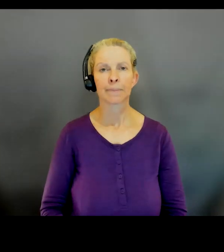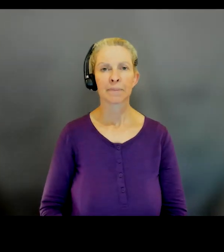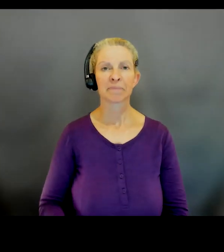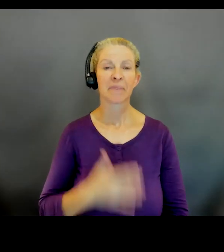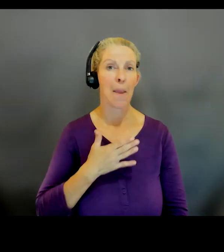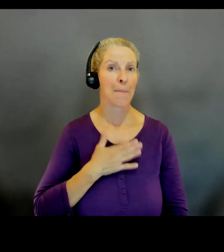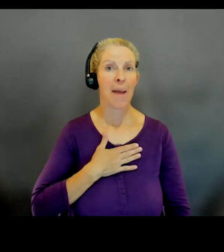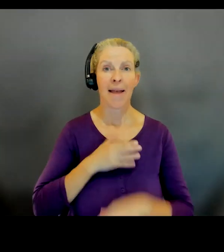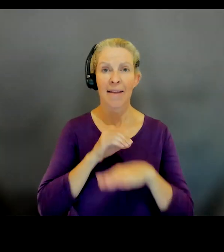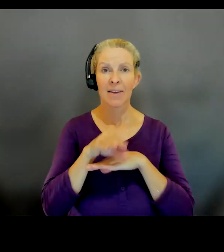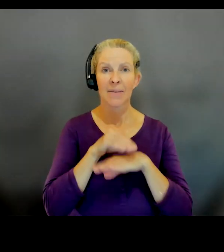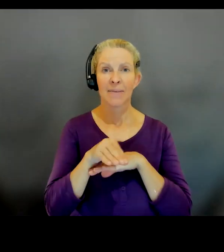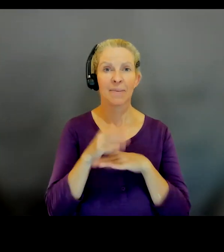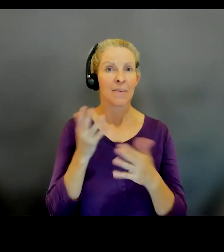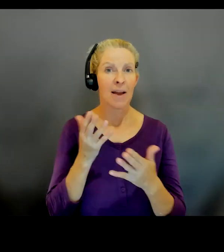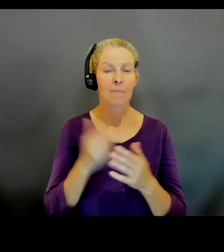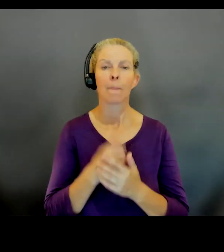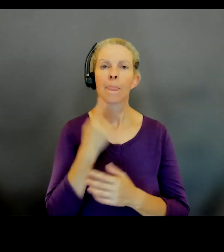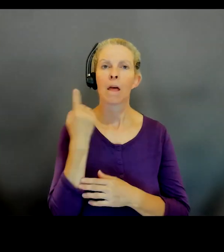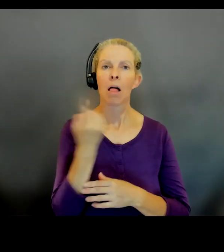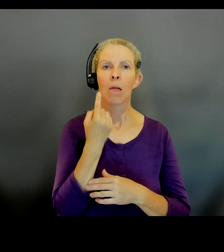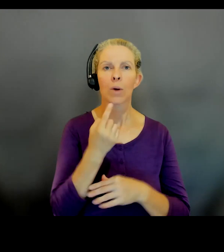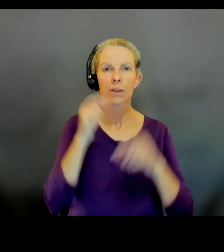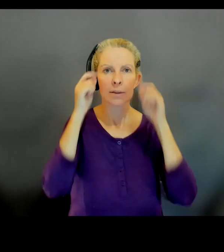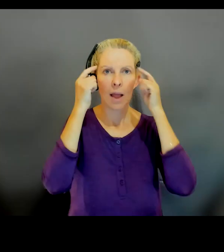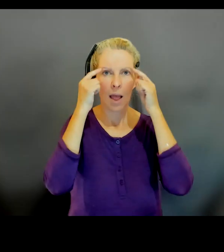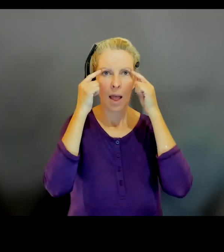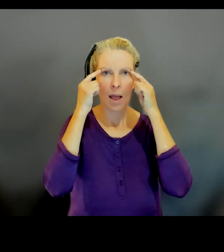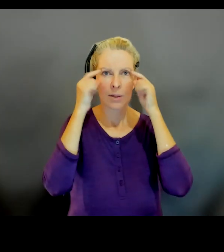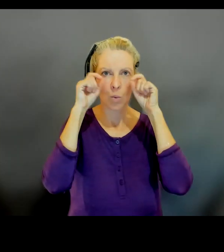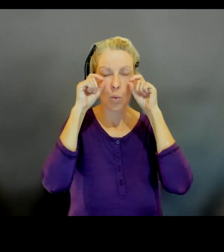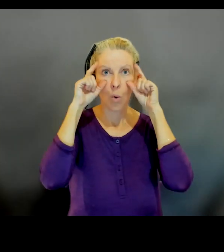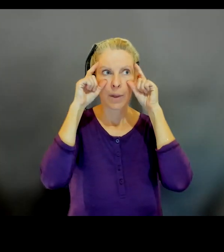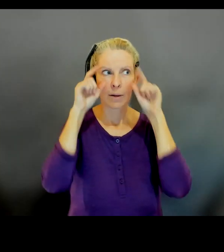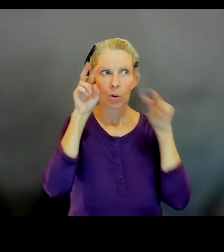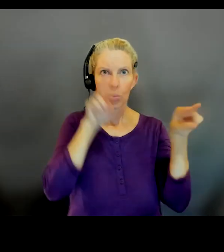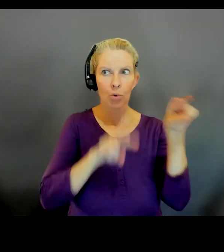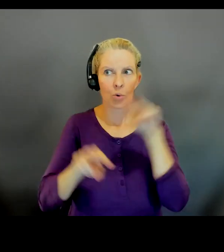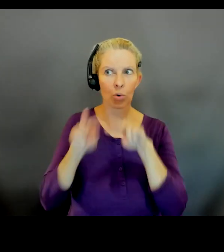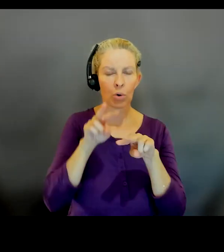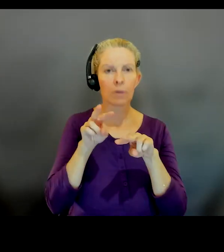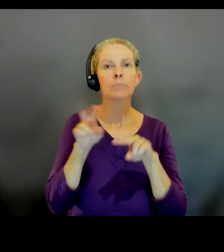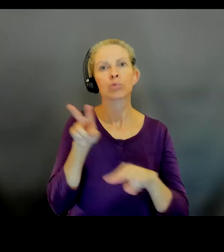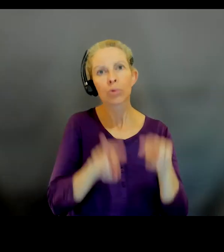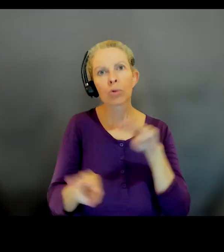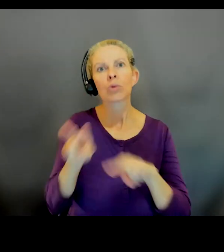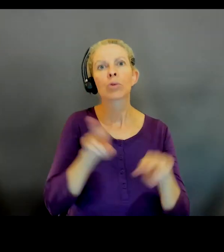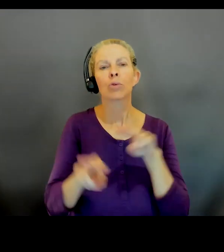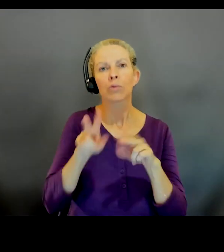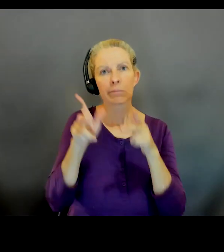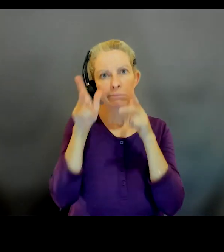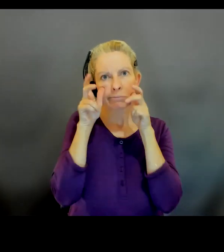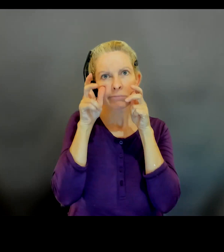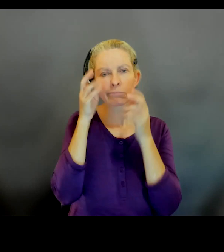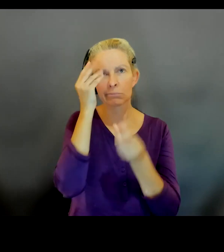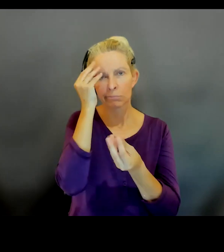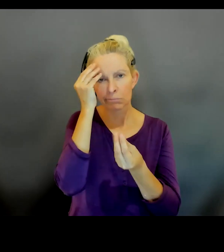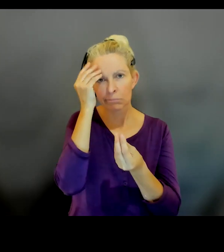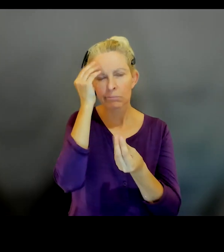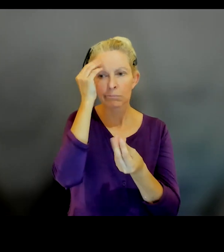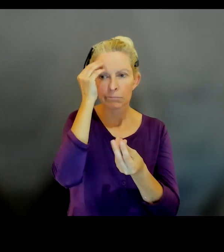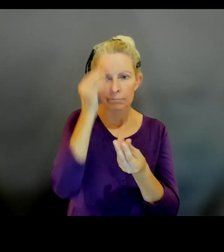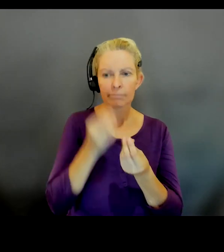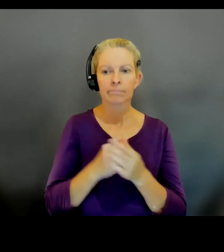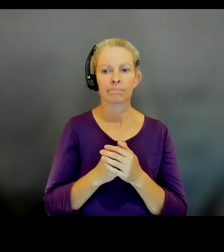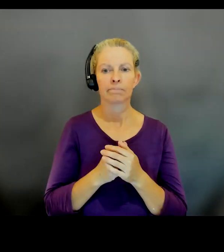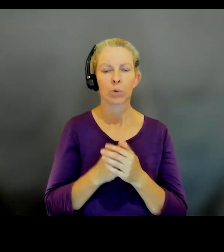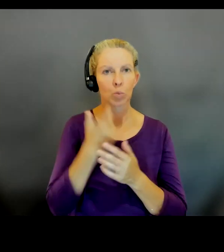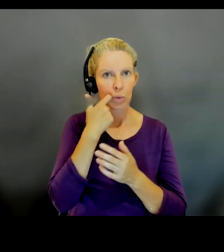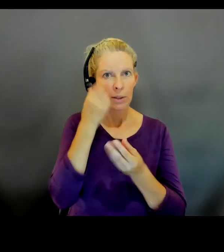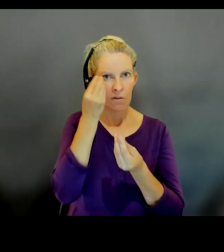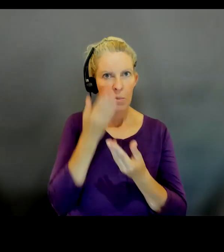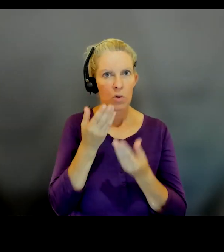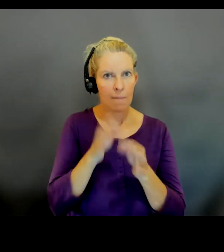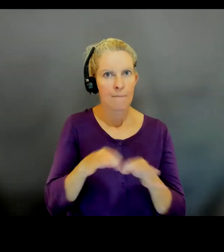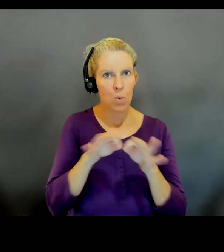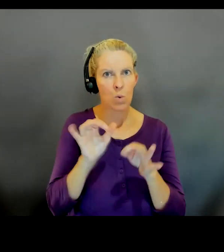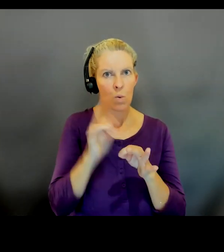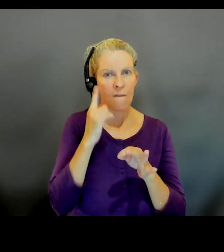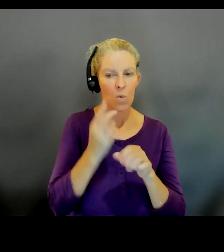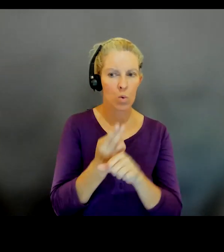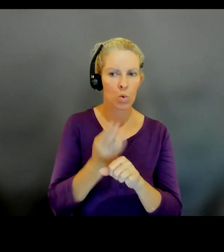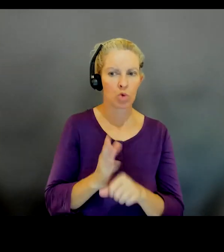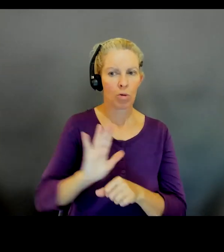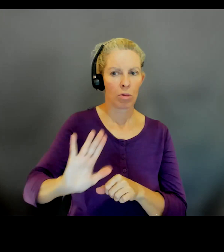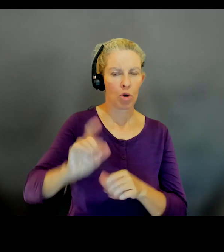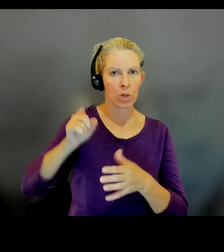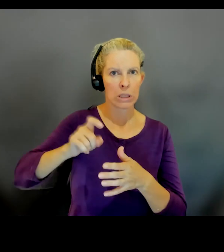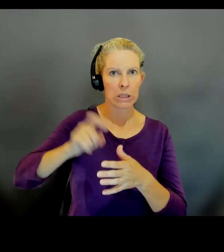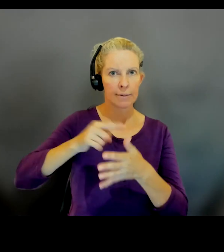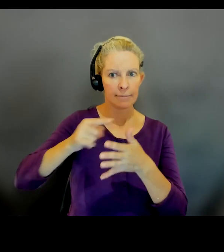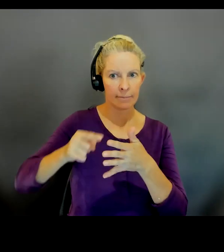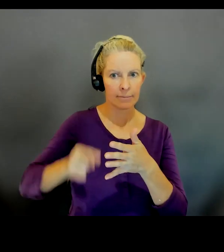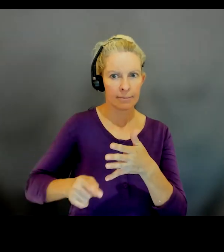observing. Always be looking and making sure you are staying up-to-date with what your users need.